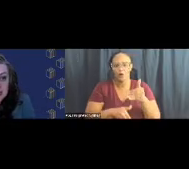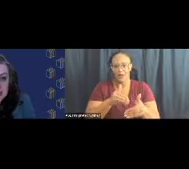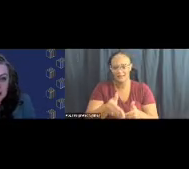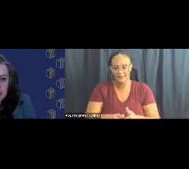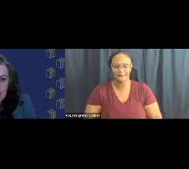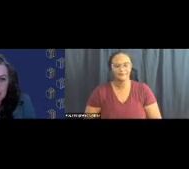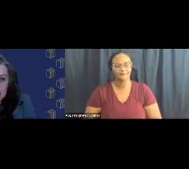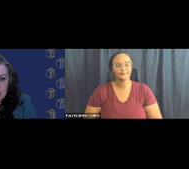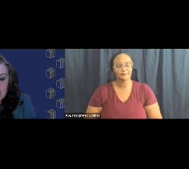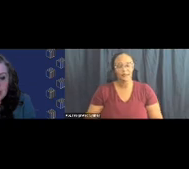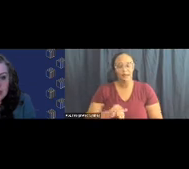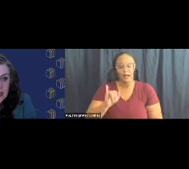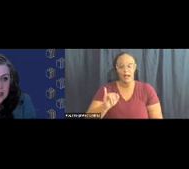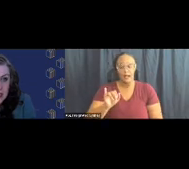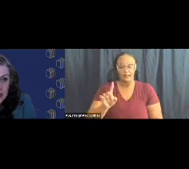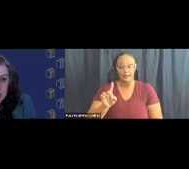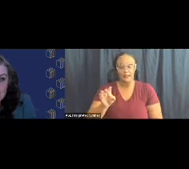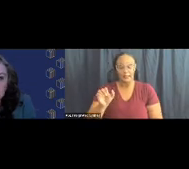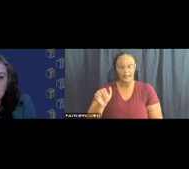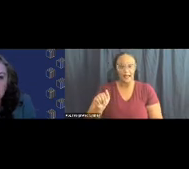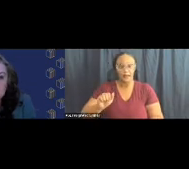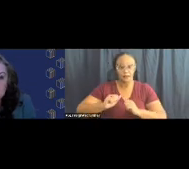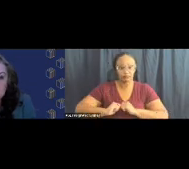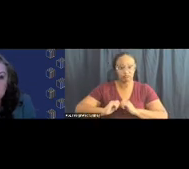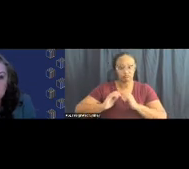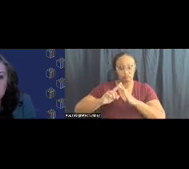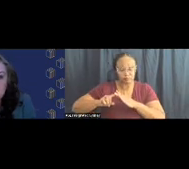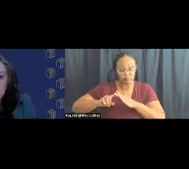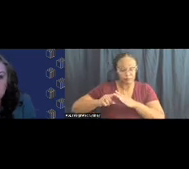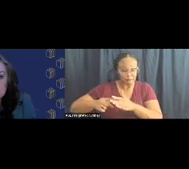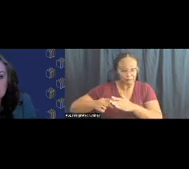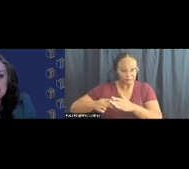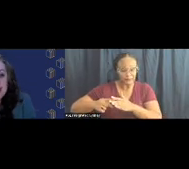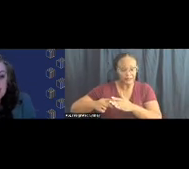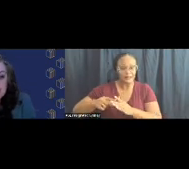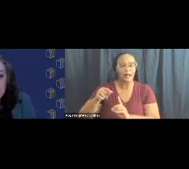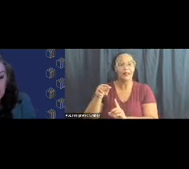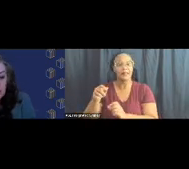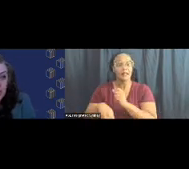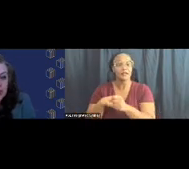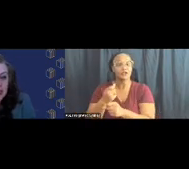in 1975. This year's annual performance report marks our state's latest chapter